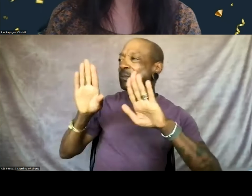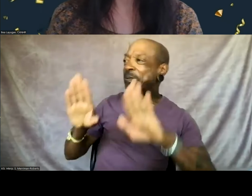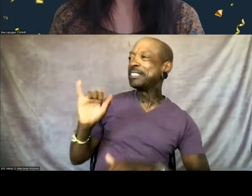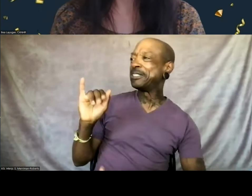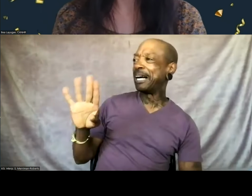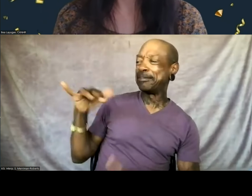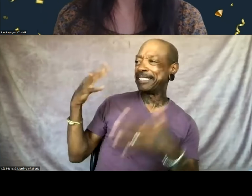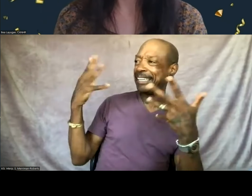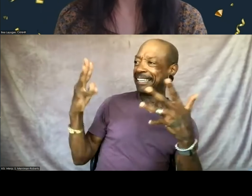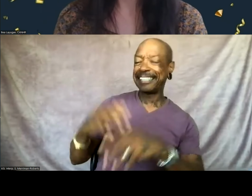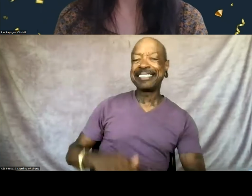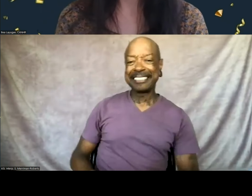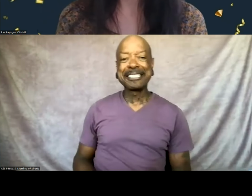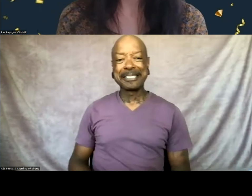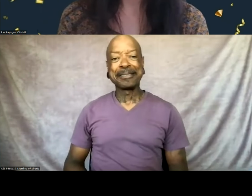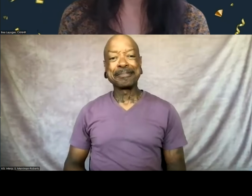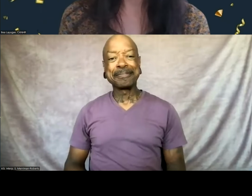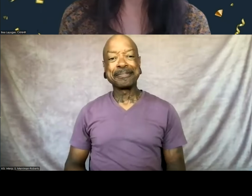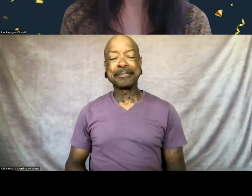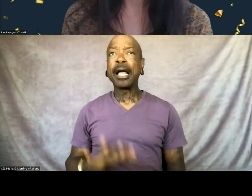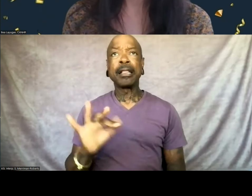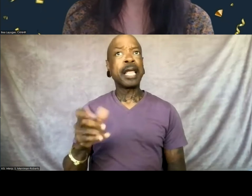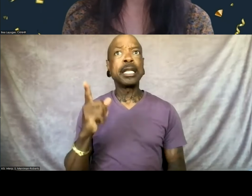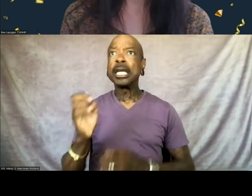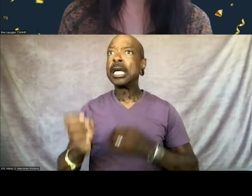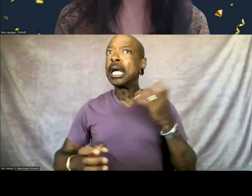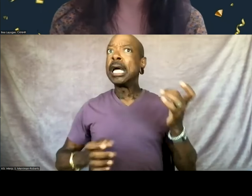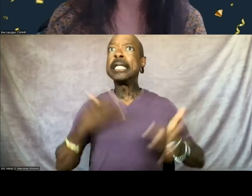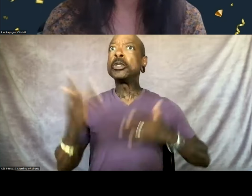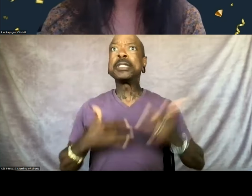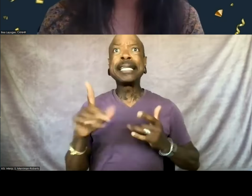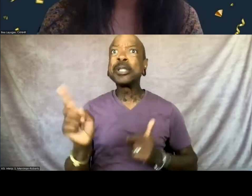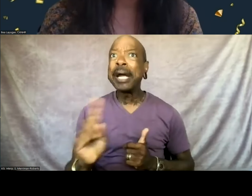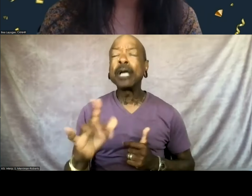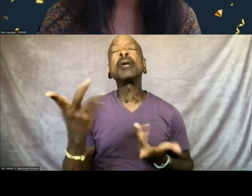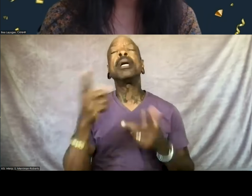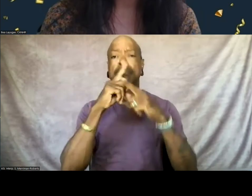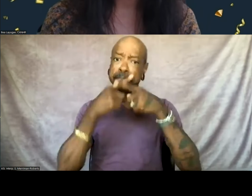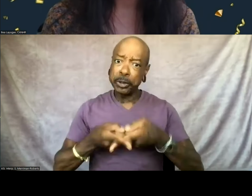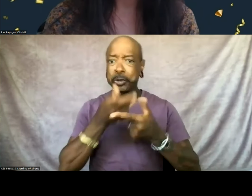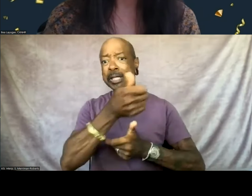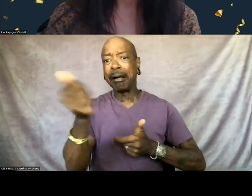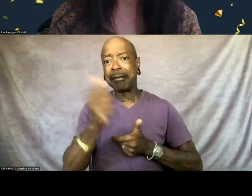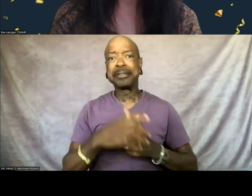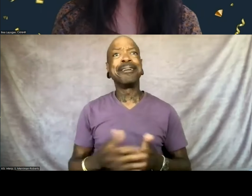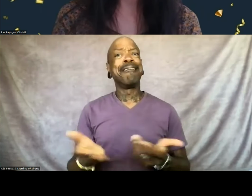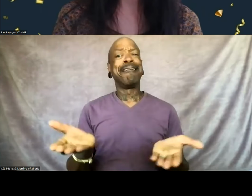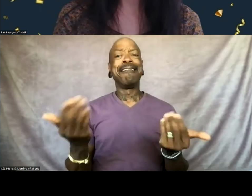give yourself a pat on the back or yell good job. Good job, everybody. » Great job. Yea.